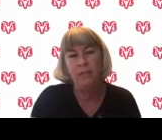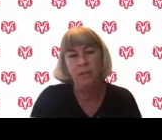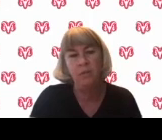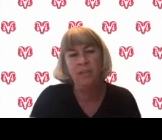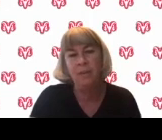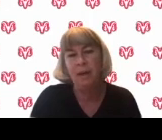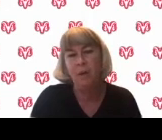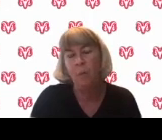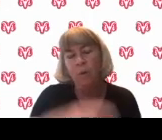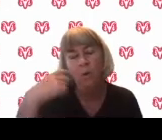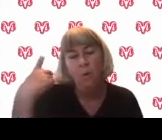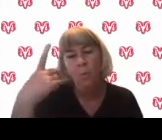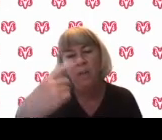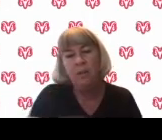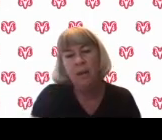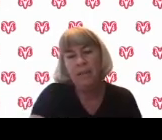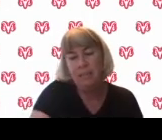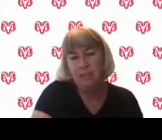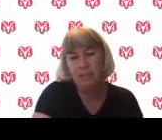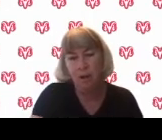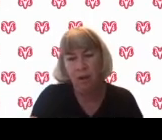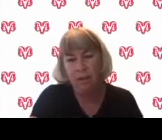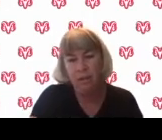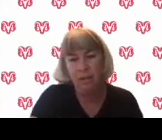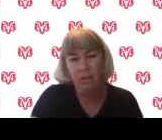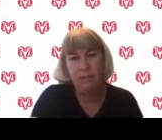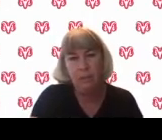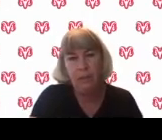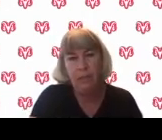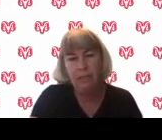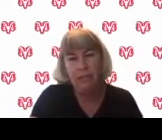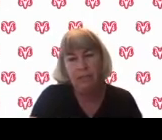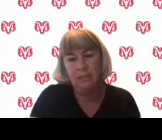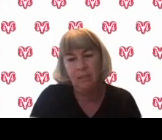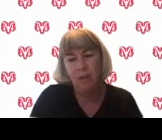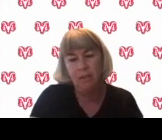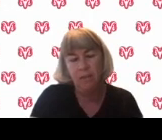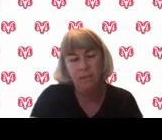So thinking about what your ideas are and your experiences and thoughts on these